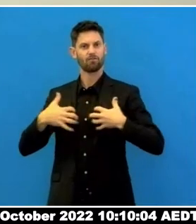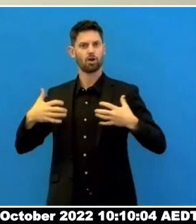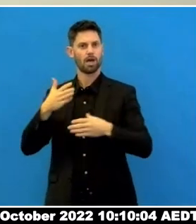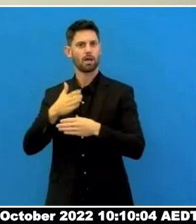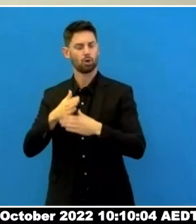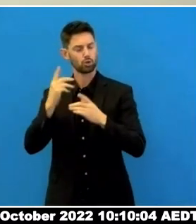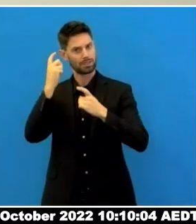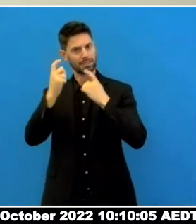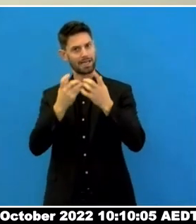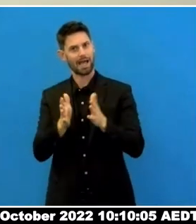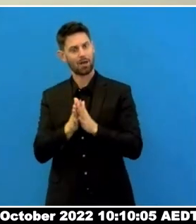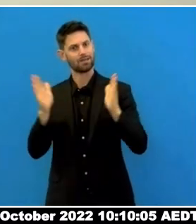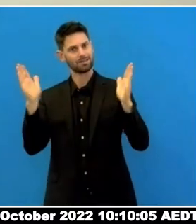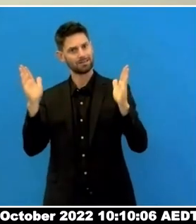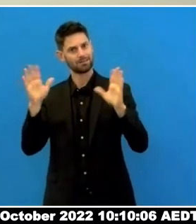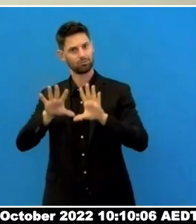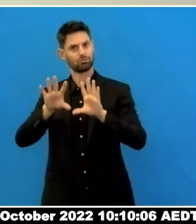an intersectional approach will seek to address